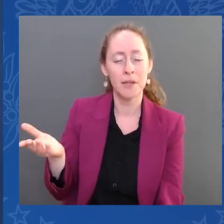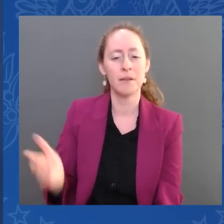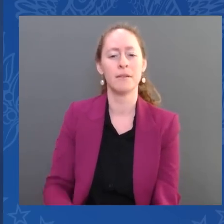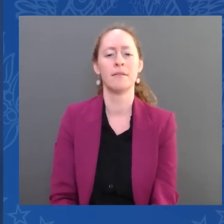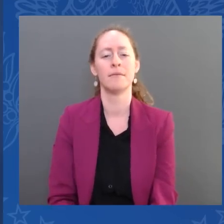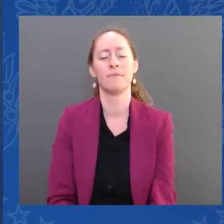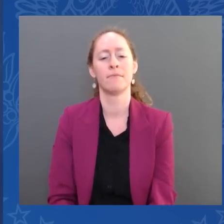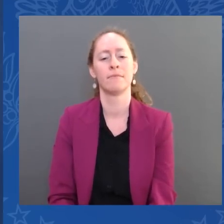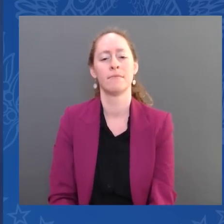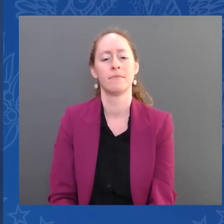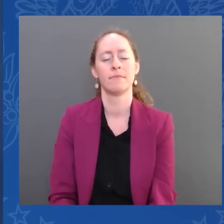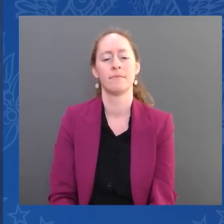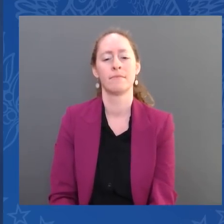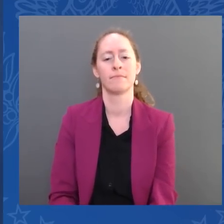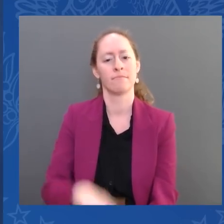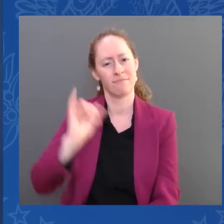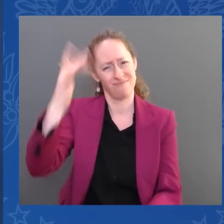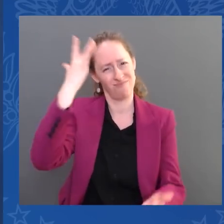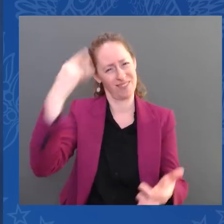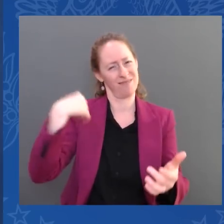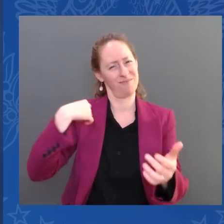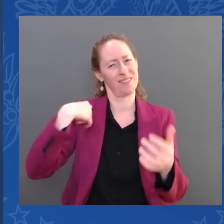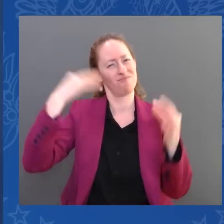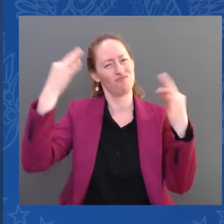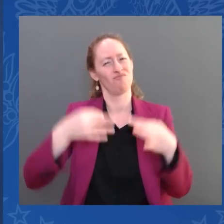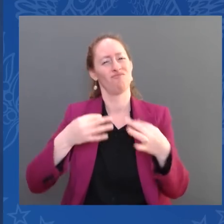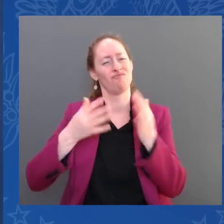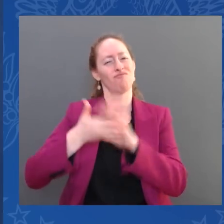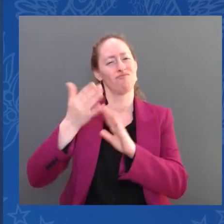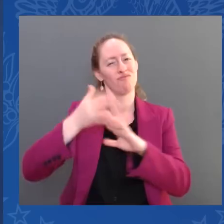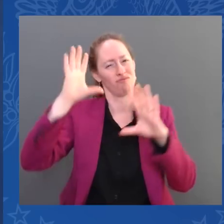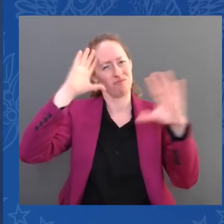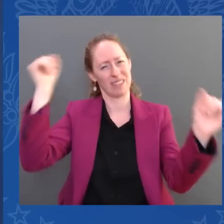My plans have produced the strongest, fastest, most widespread economic recovery America